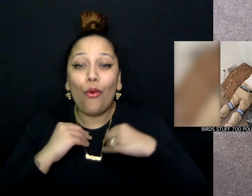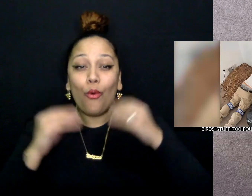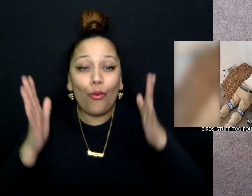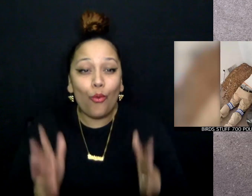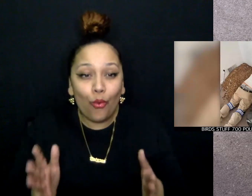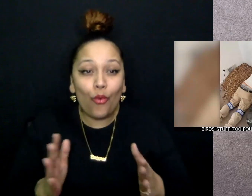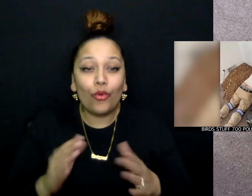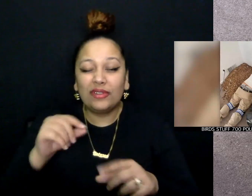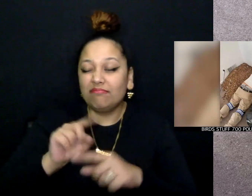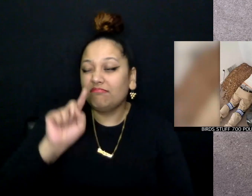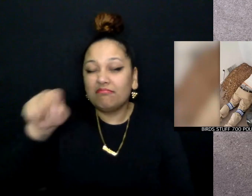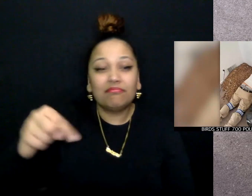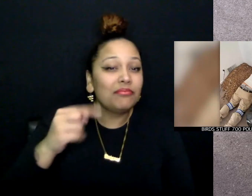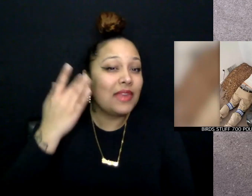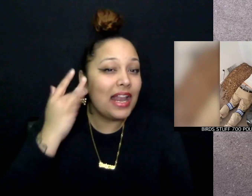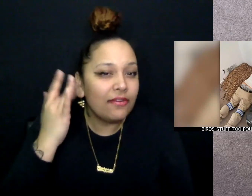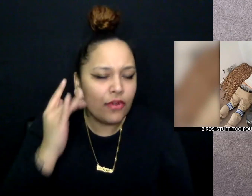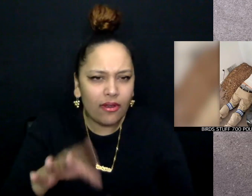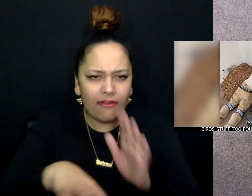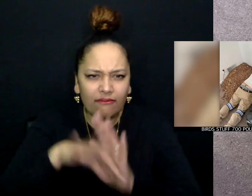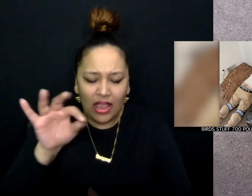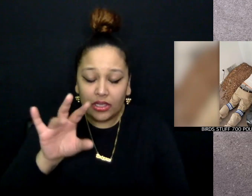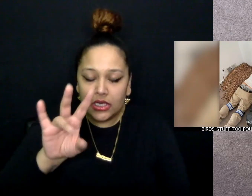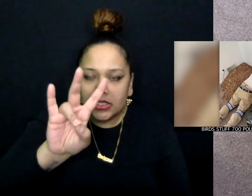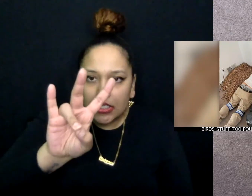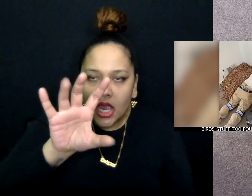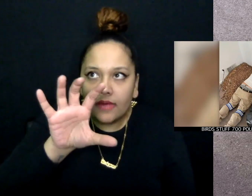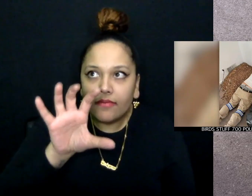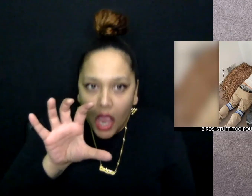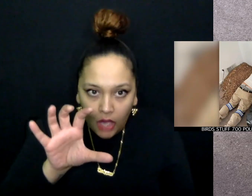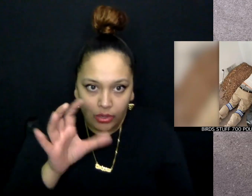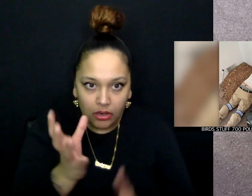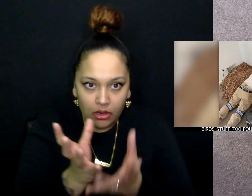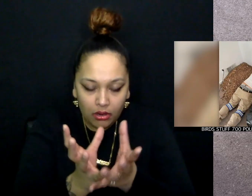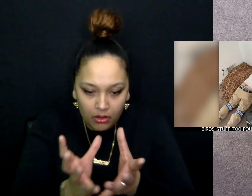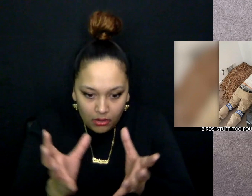to give the user a full range of motion.